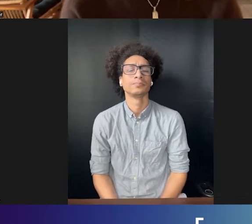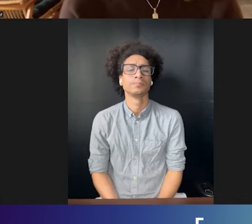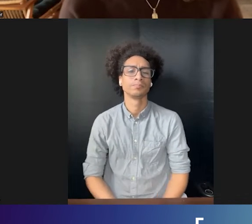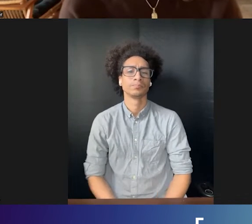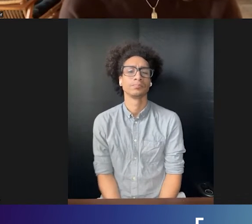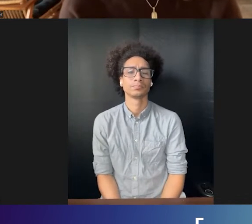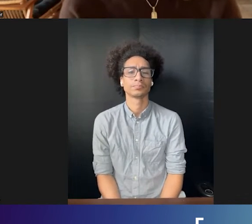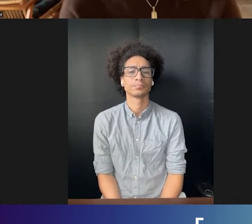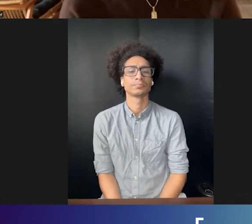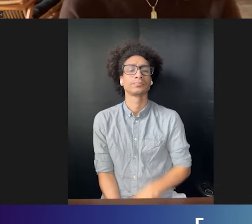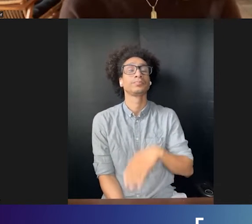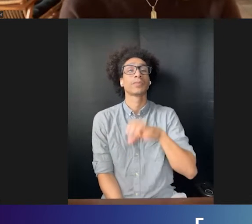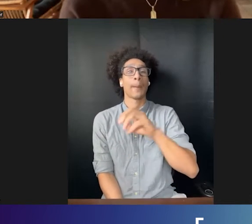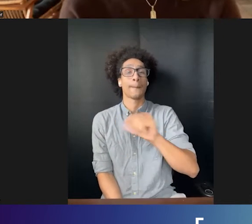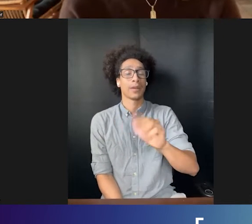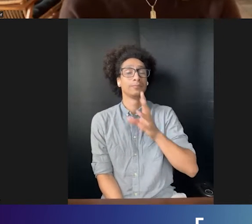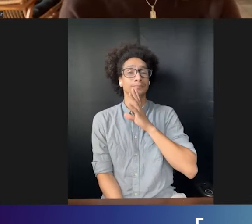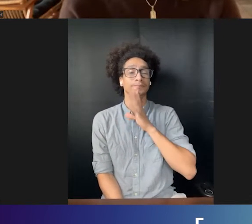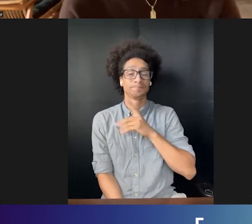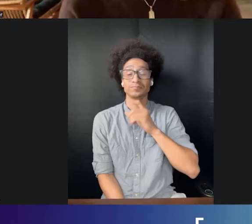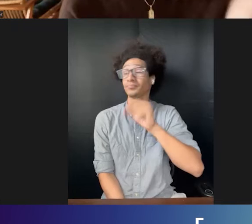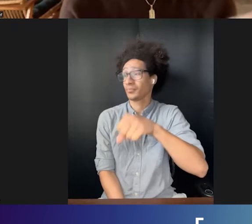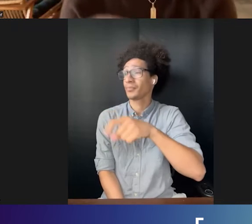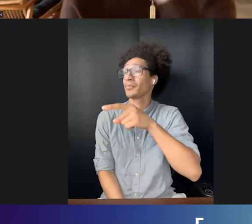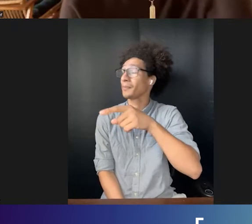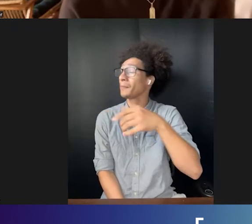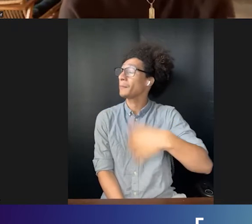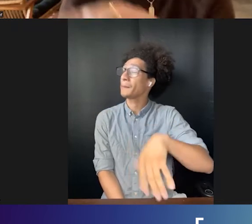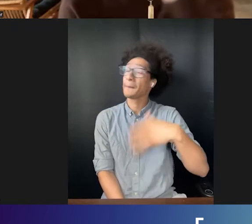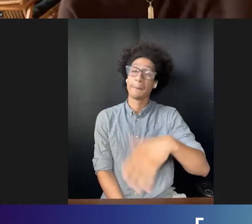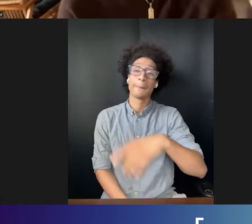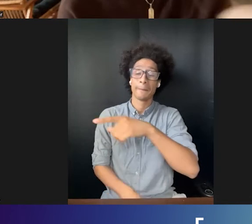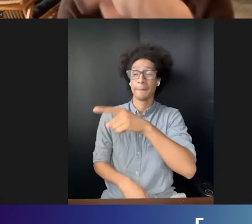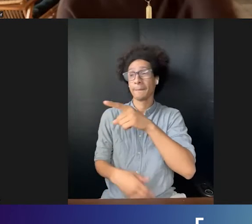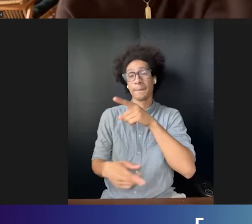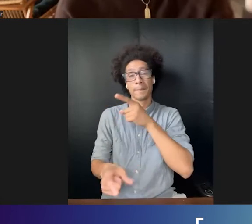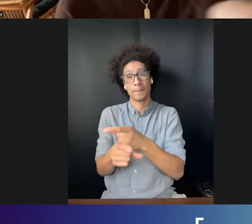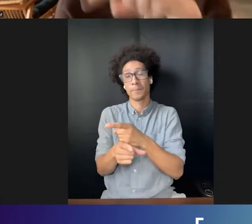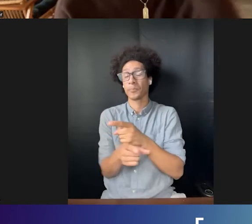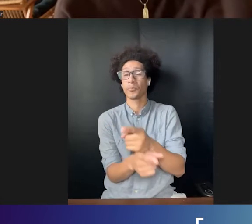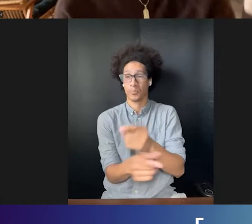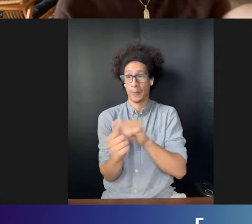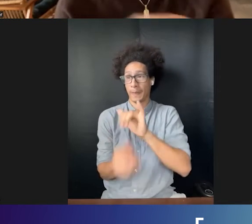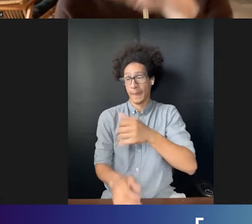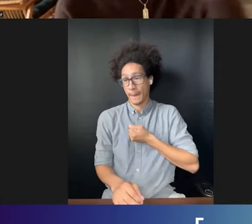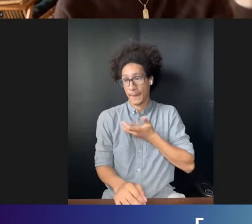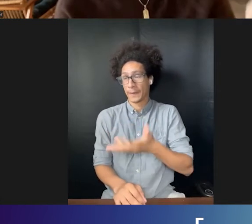I mean, I think that that speaks to like a, you know, there's there's kind of like the pithy expression, like the snake eating its own tail a little bit.